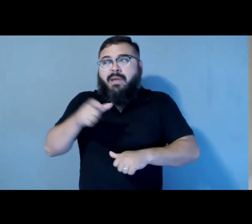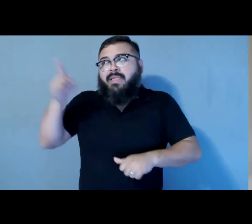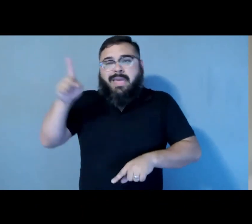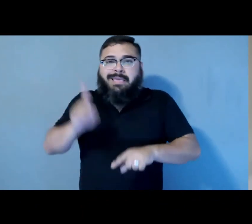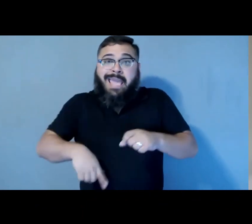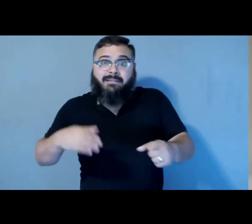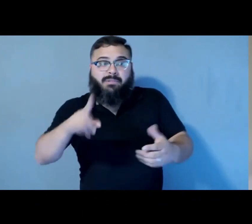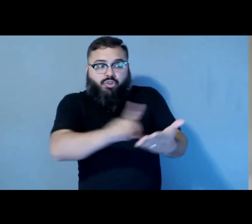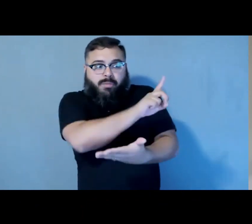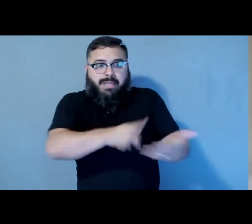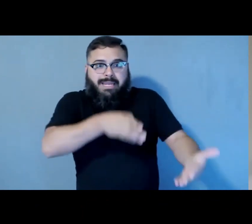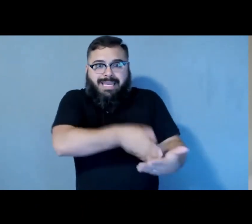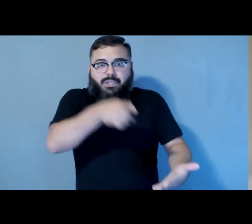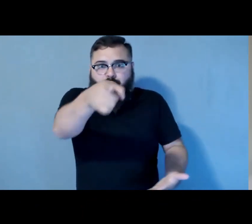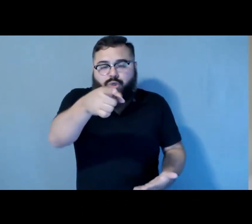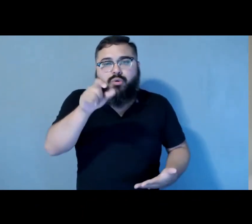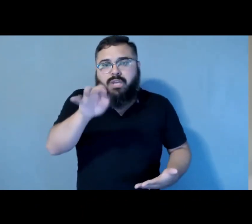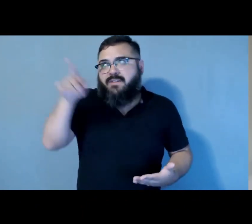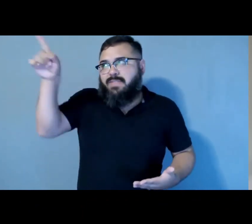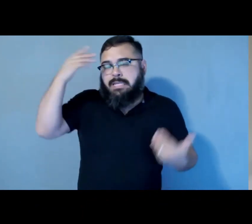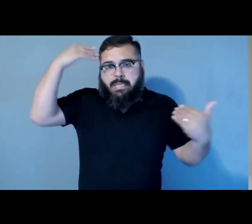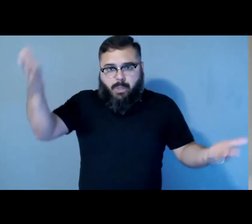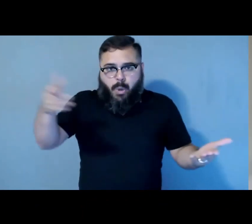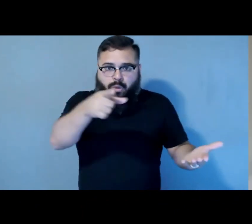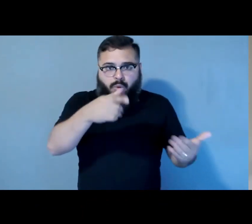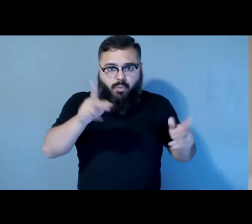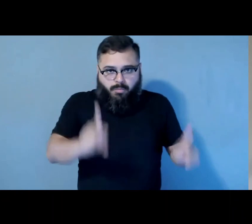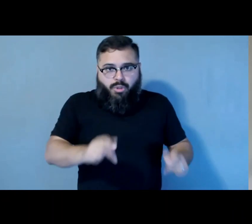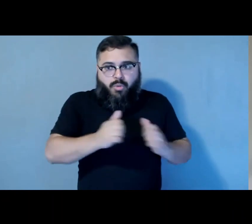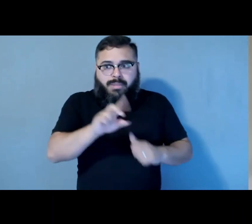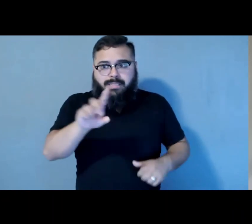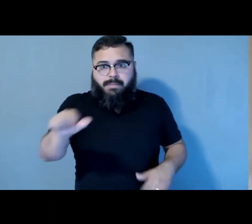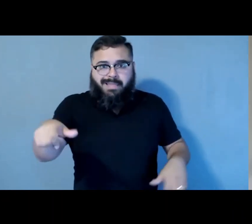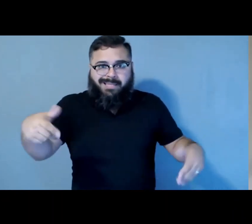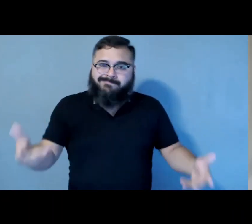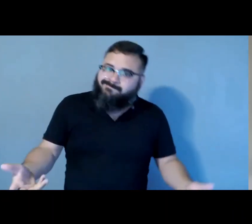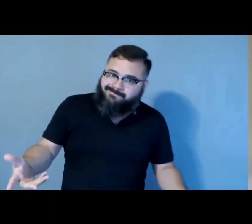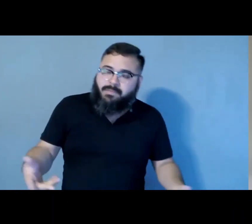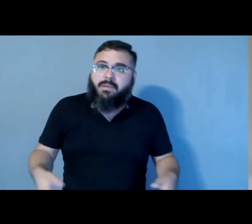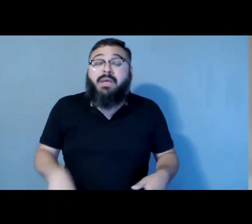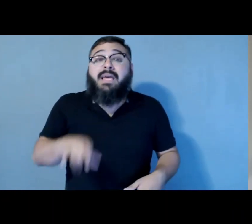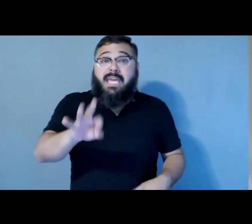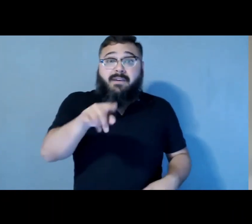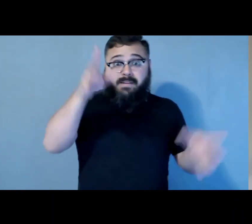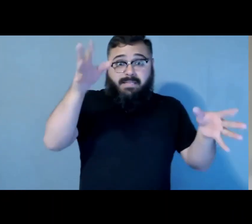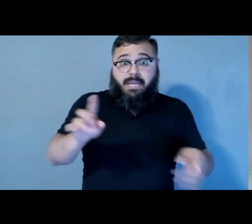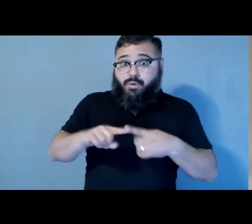if they didn't know that you were a person with a disability And so had the person disclosed and had the episode,